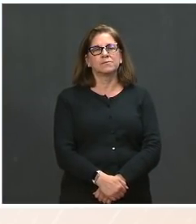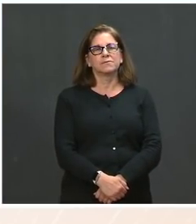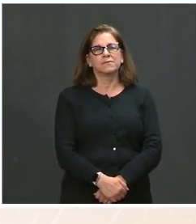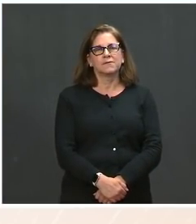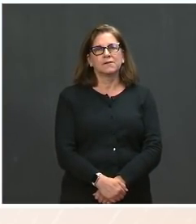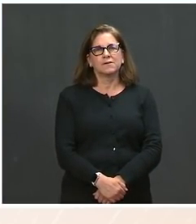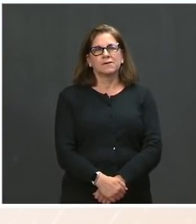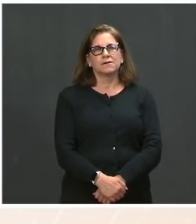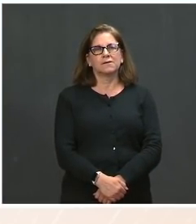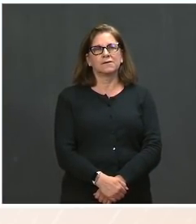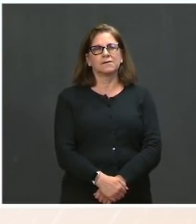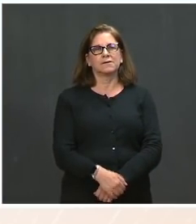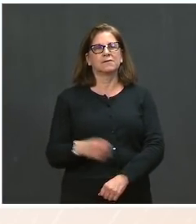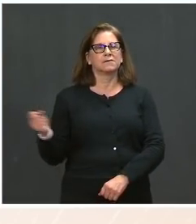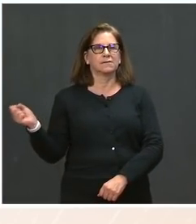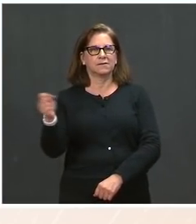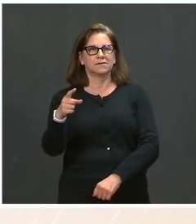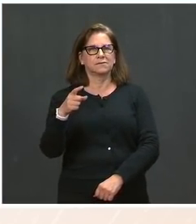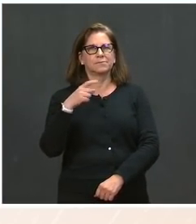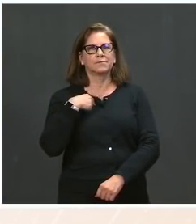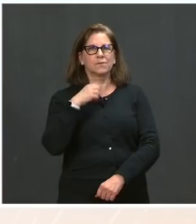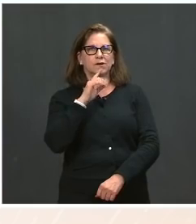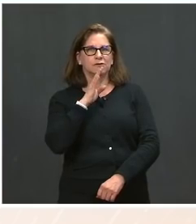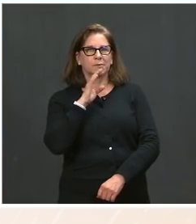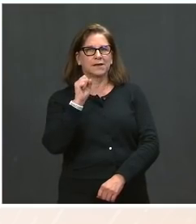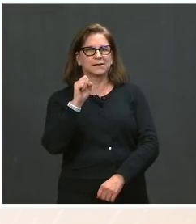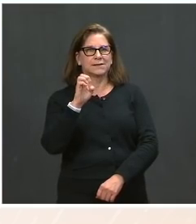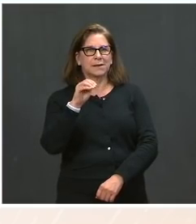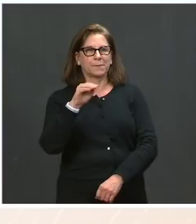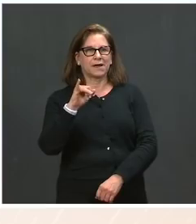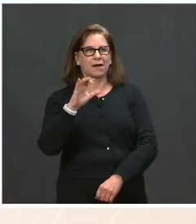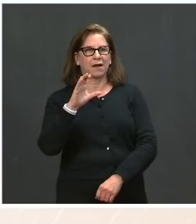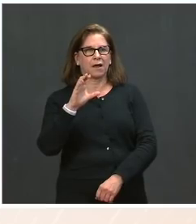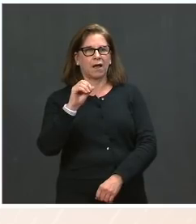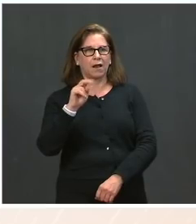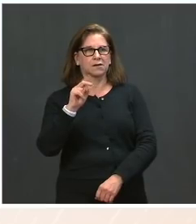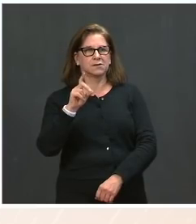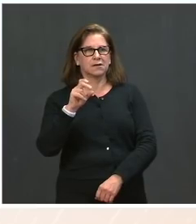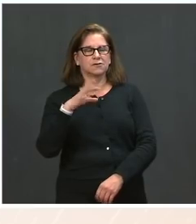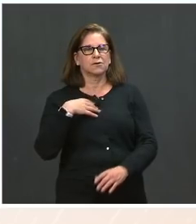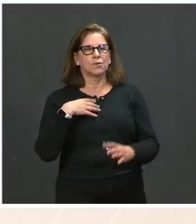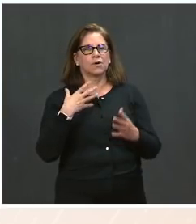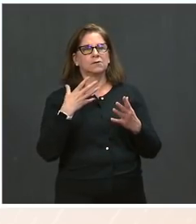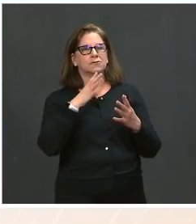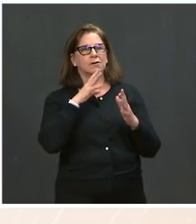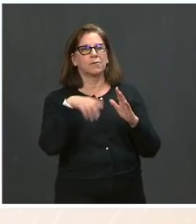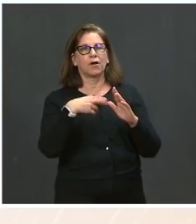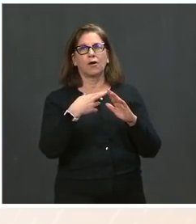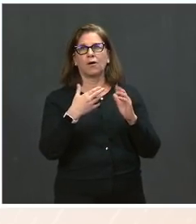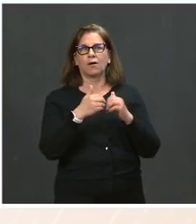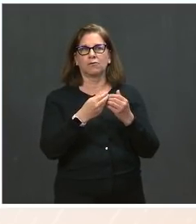do you expect that to lead to some recommendations on what to do about this problem? Ms. Psaki: I would say, Steve, that it's part of our effort.